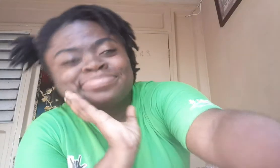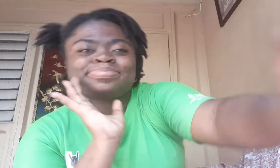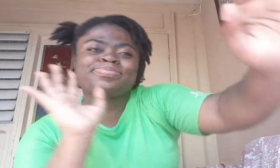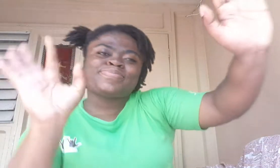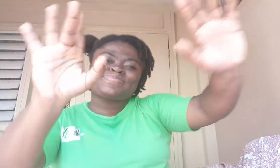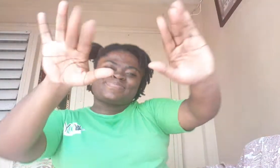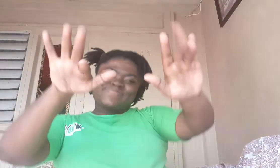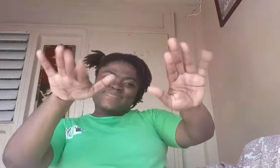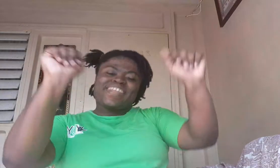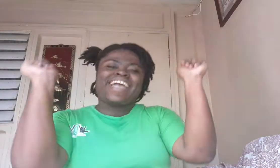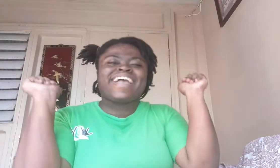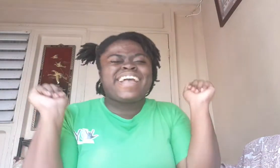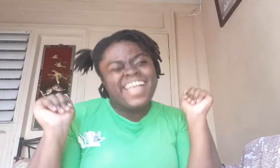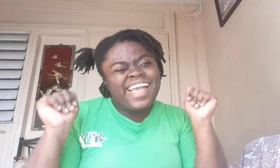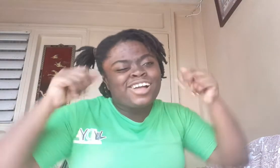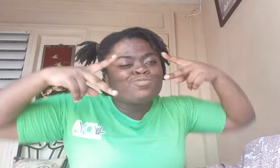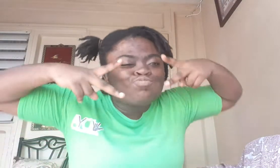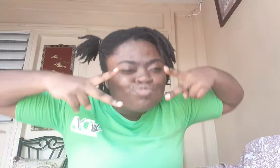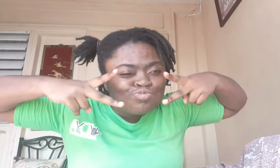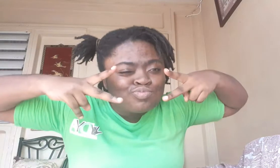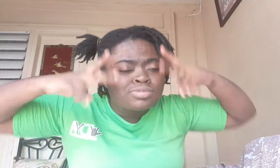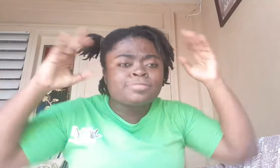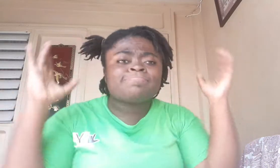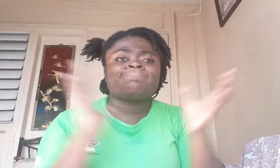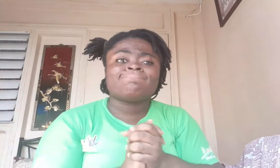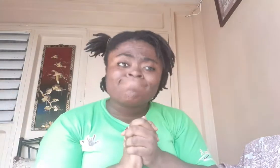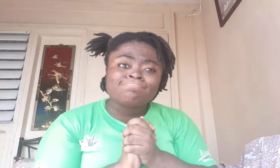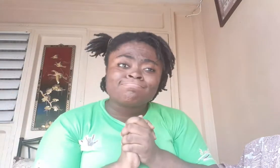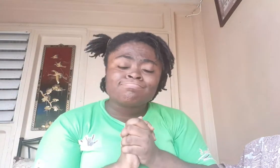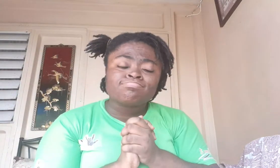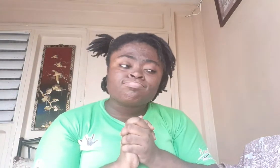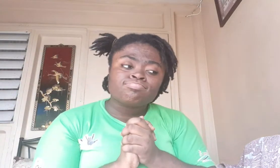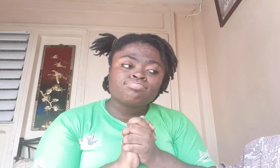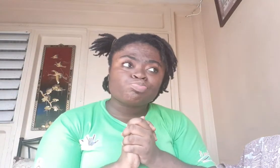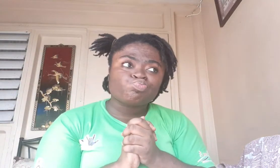Hiii Welcome back! Umm...